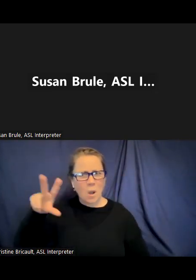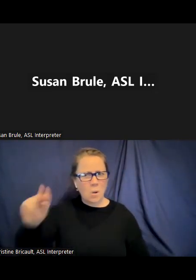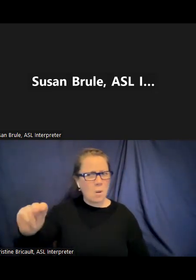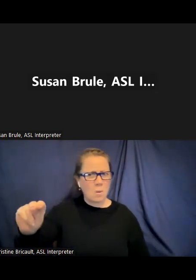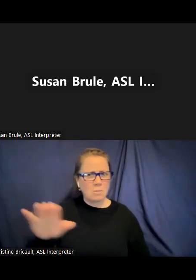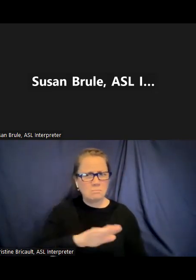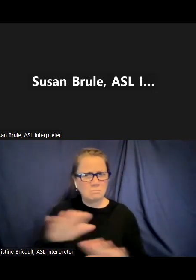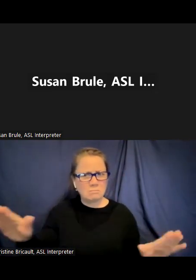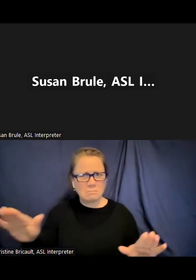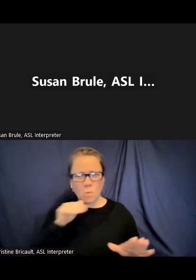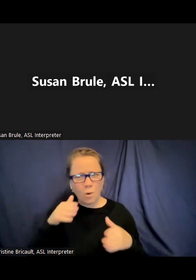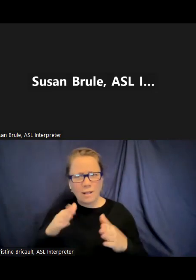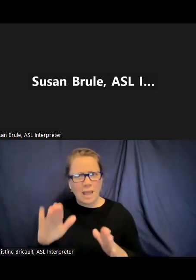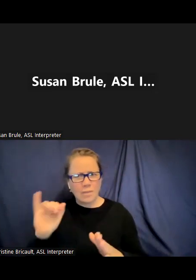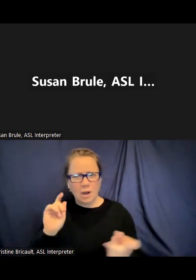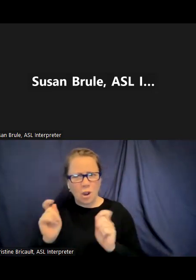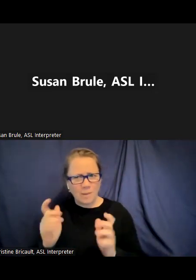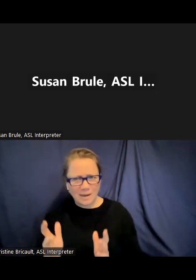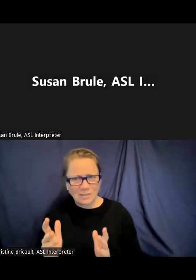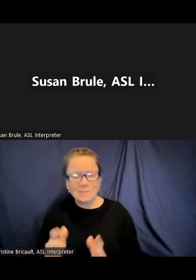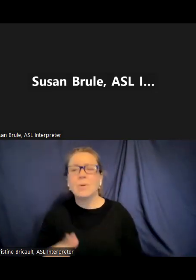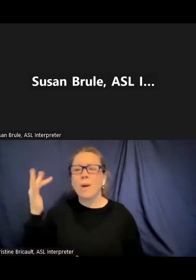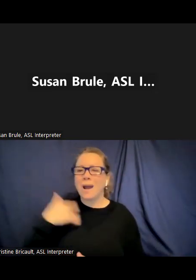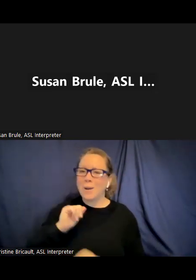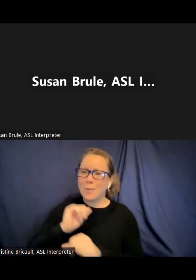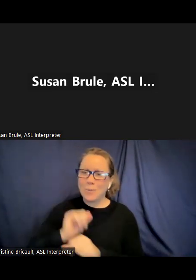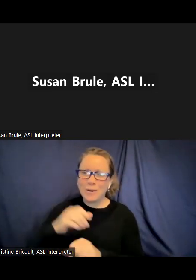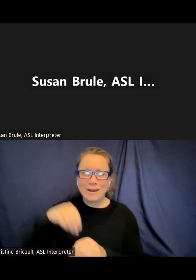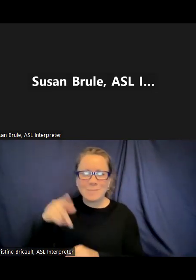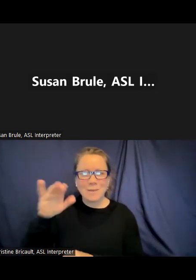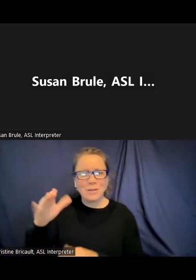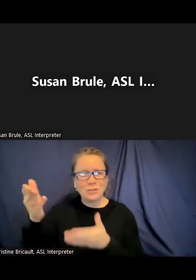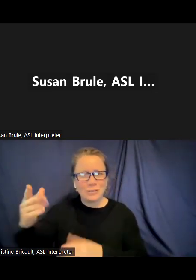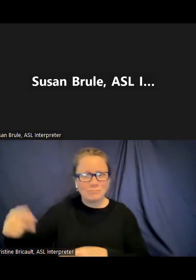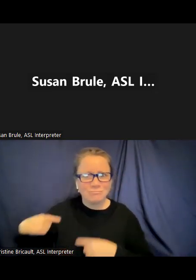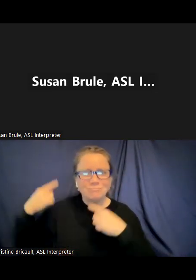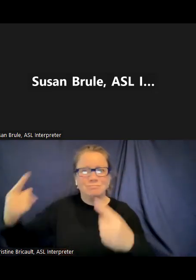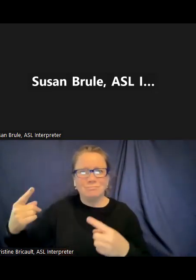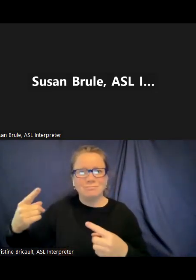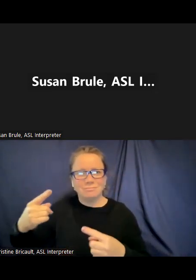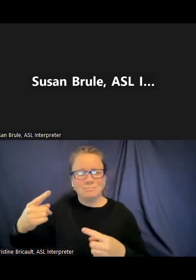"Because I've worked in public service for my whole career and I know that when somebody asks for something,